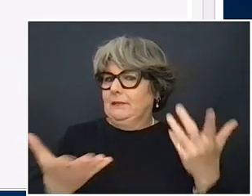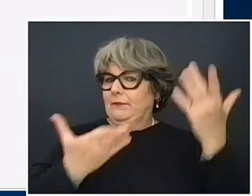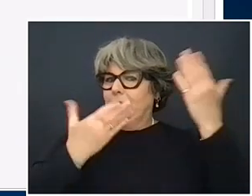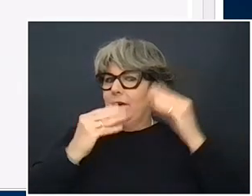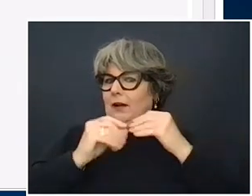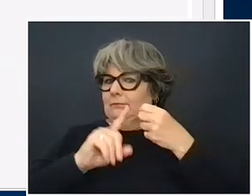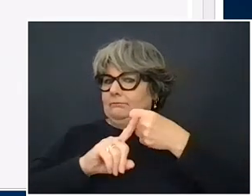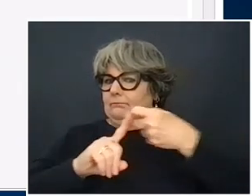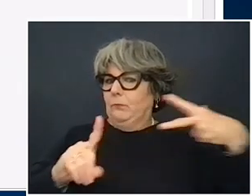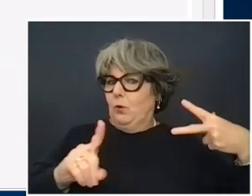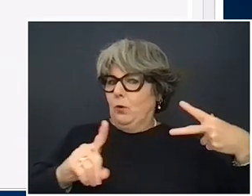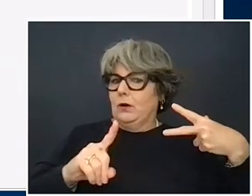another comment.